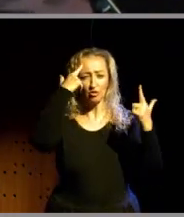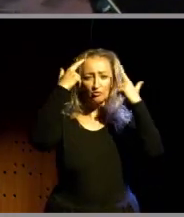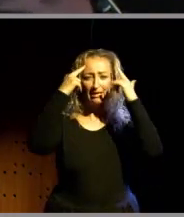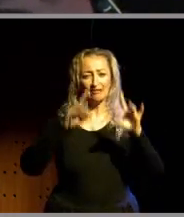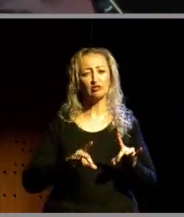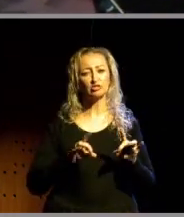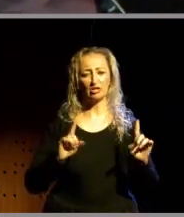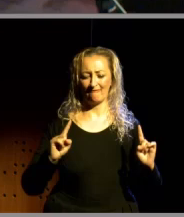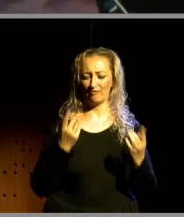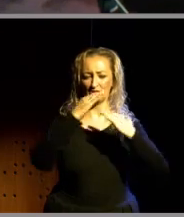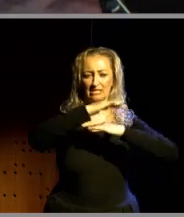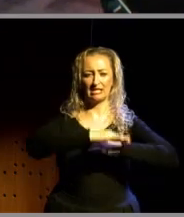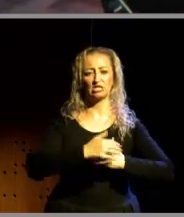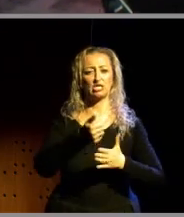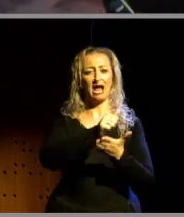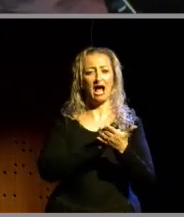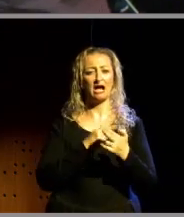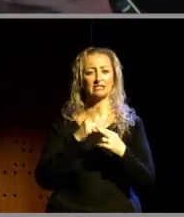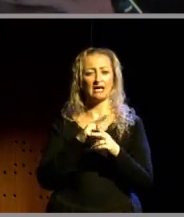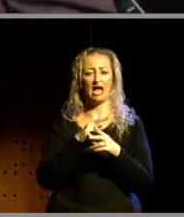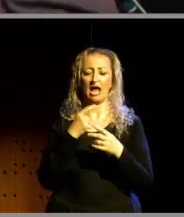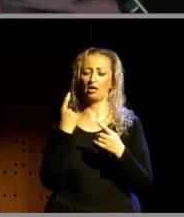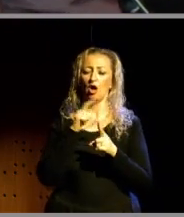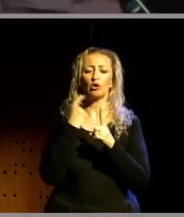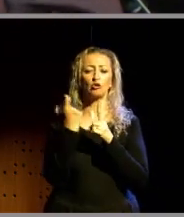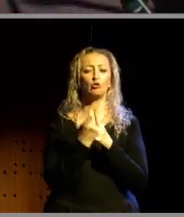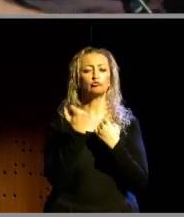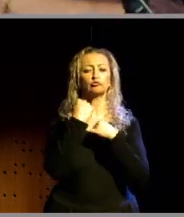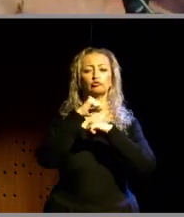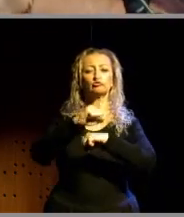and cultural strategy panel. The members who have been part of,